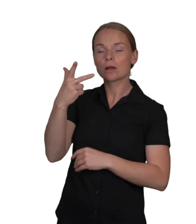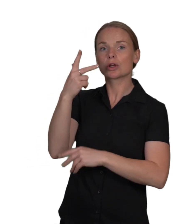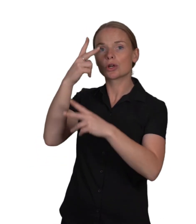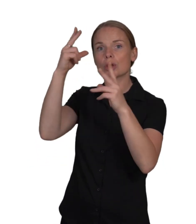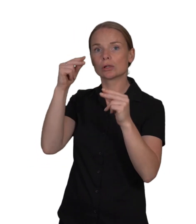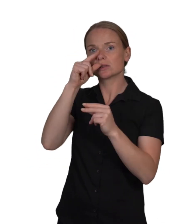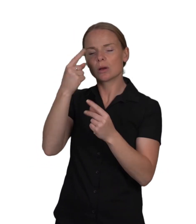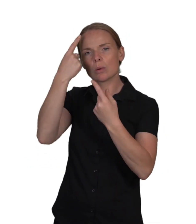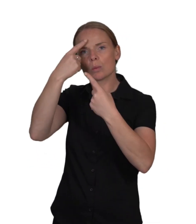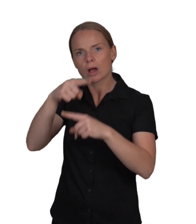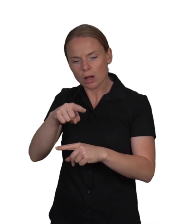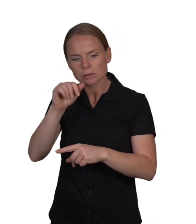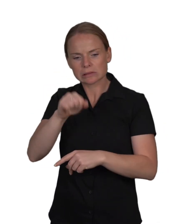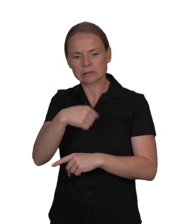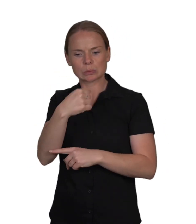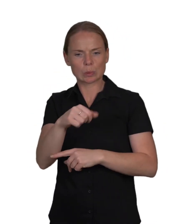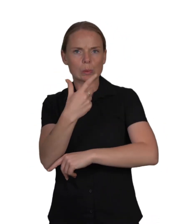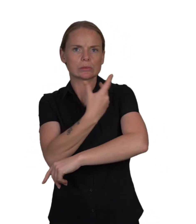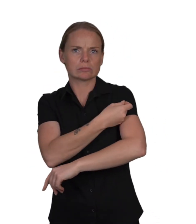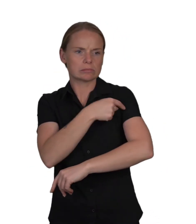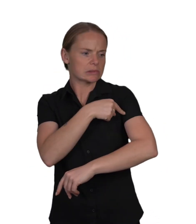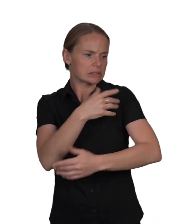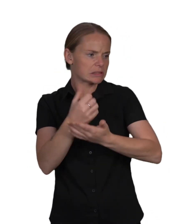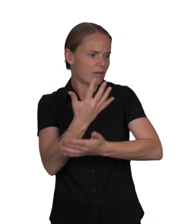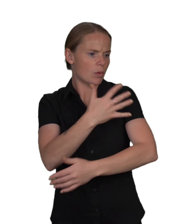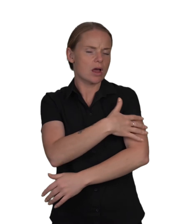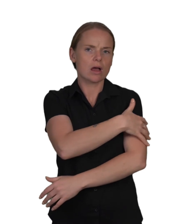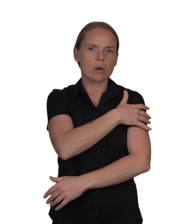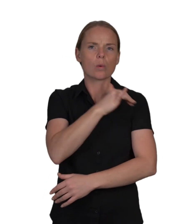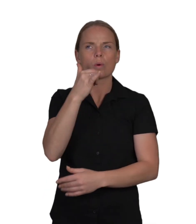Your immunisation provider can help determine whether it is safe for you to have an intramuscular injection